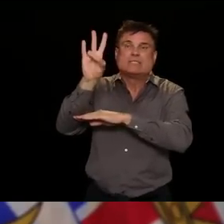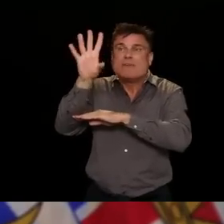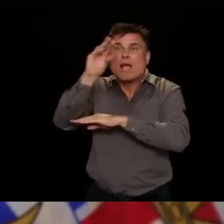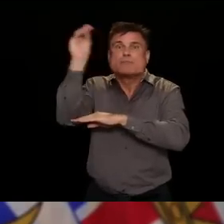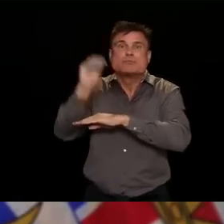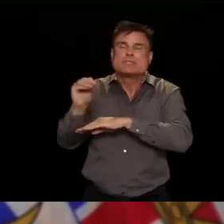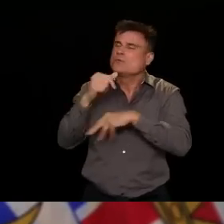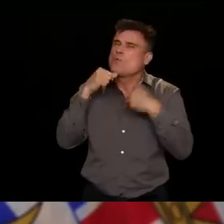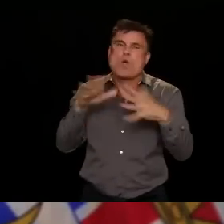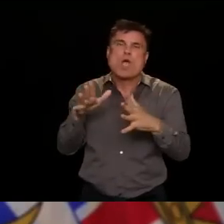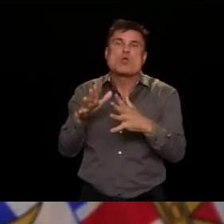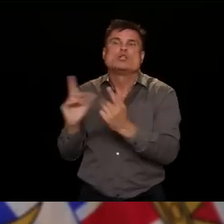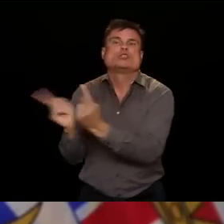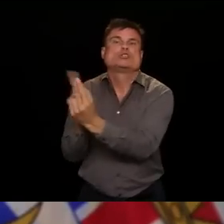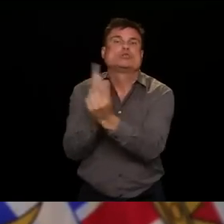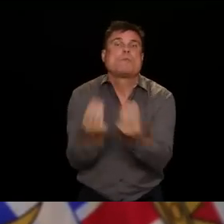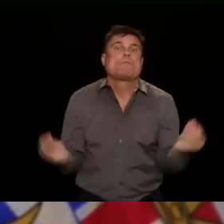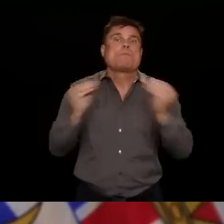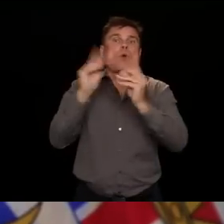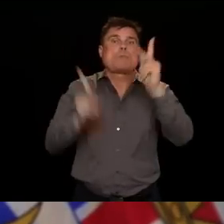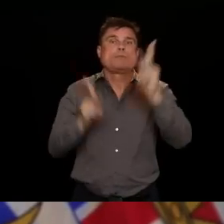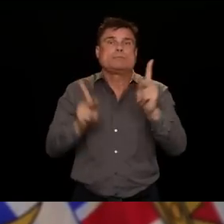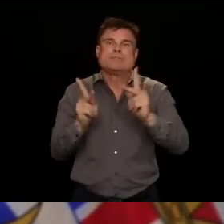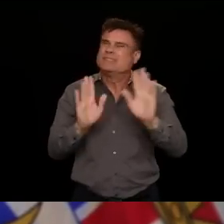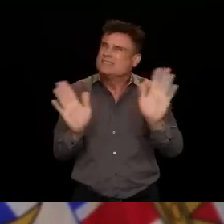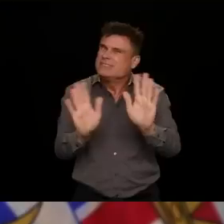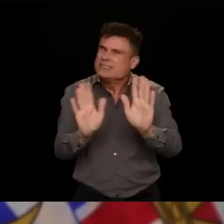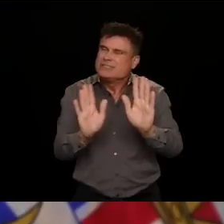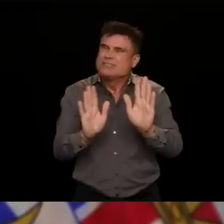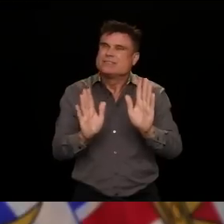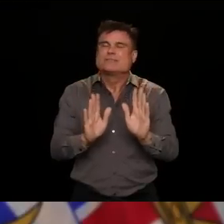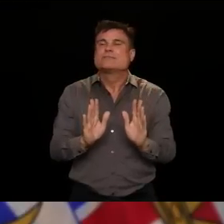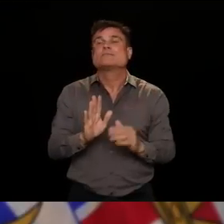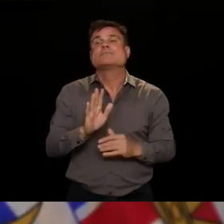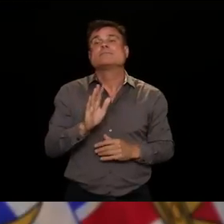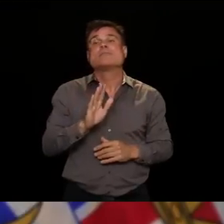more things like hotels and spas and travel, we are going to increase those contacts